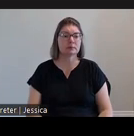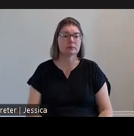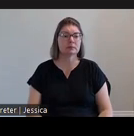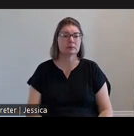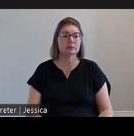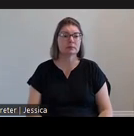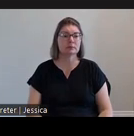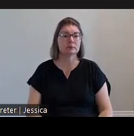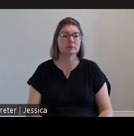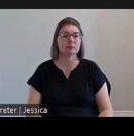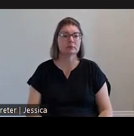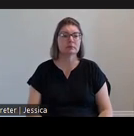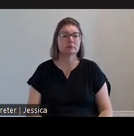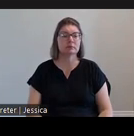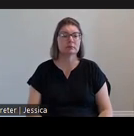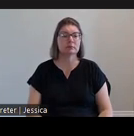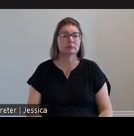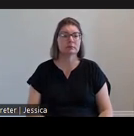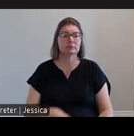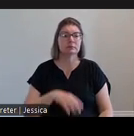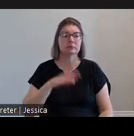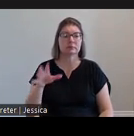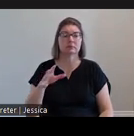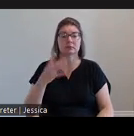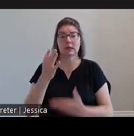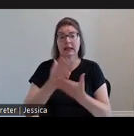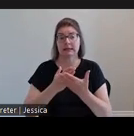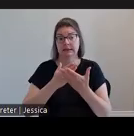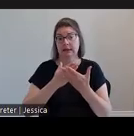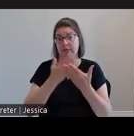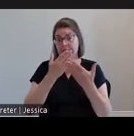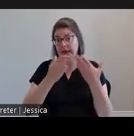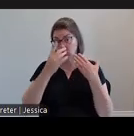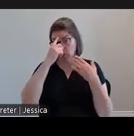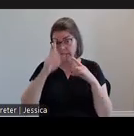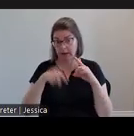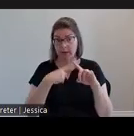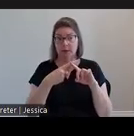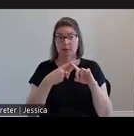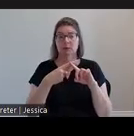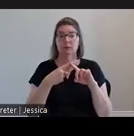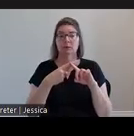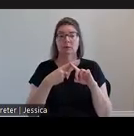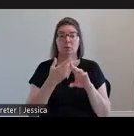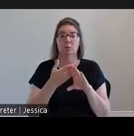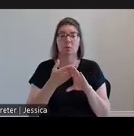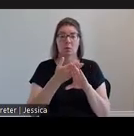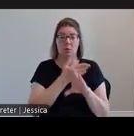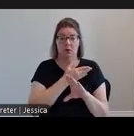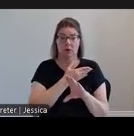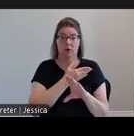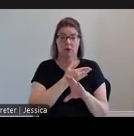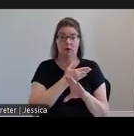So those were some things that you could think about and consider, uh, prior to the actual research consultation.